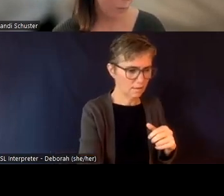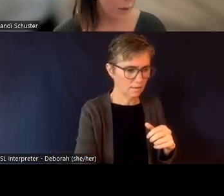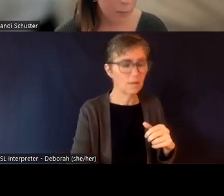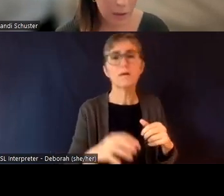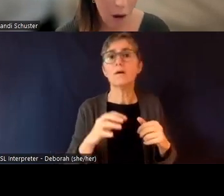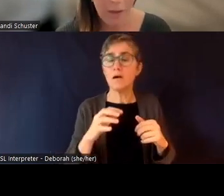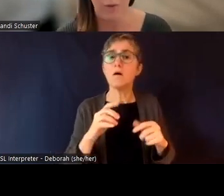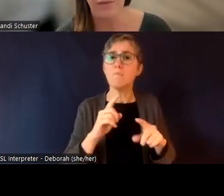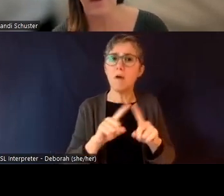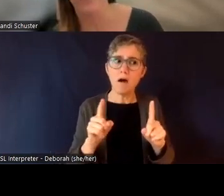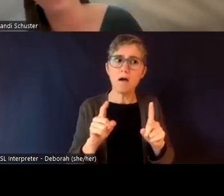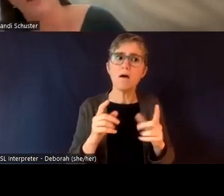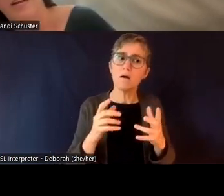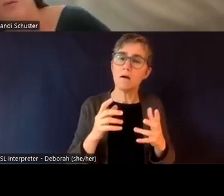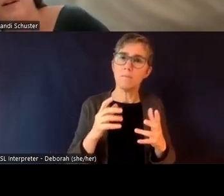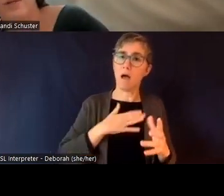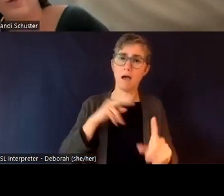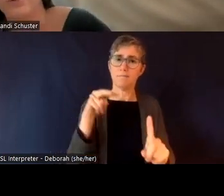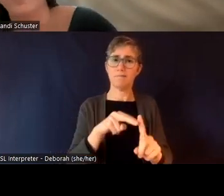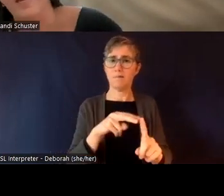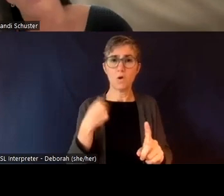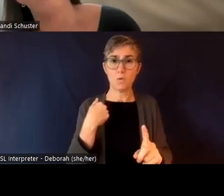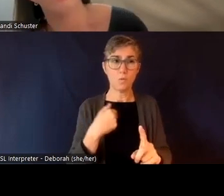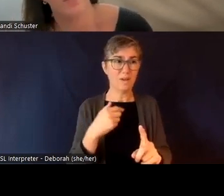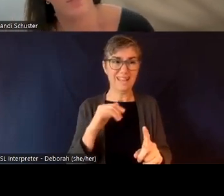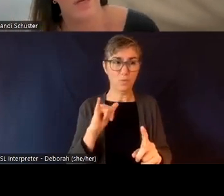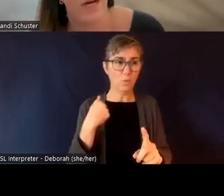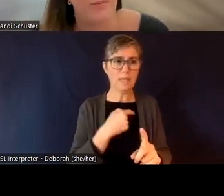we are really not going to make significant headway if we don't turn the spigot off.